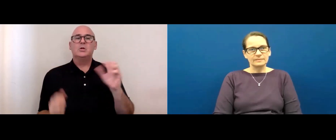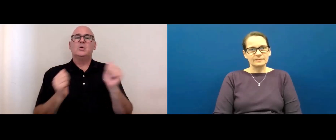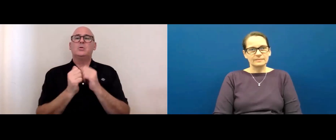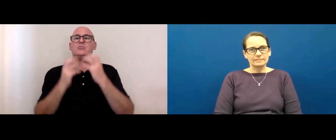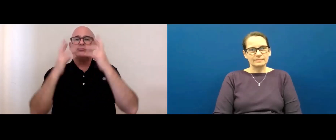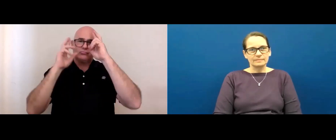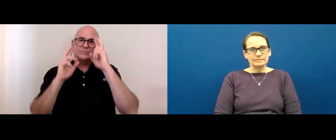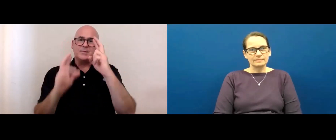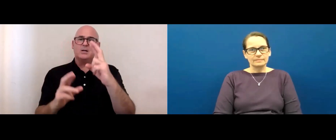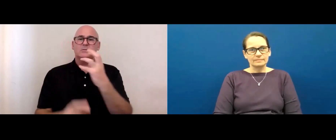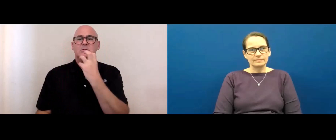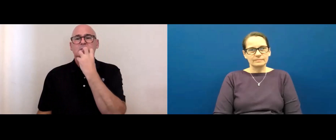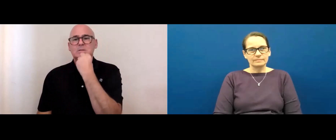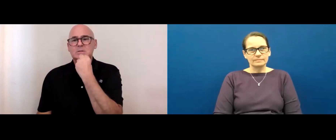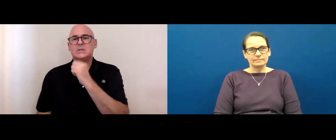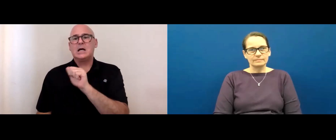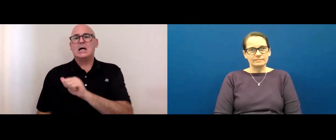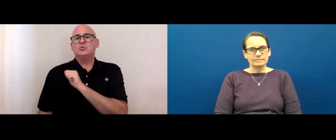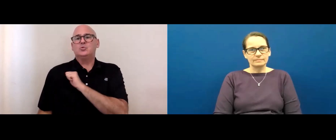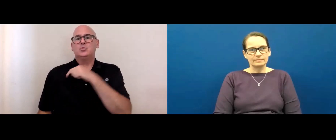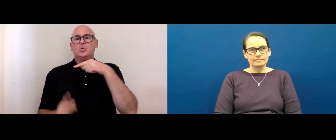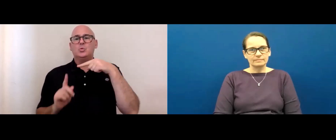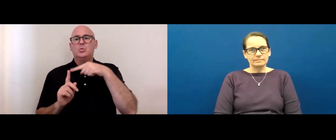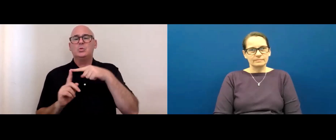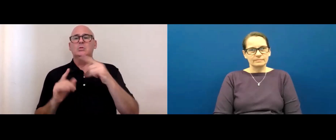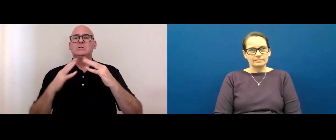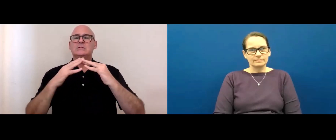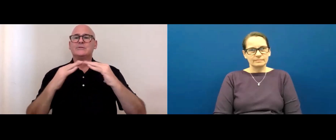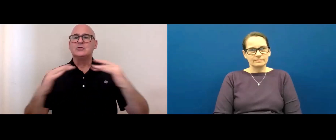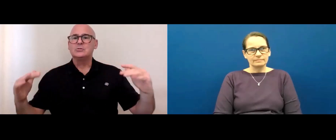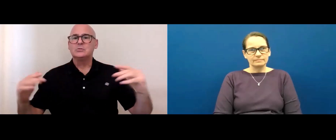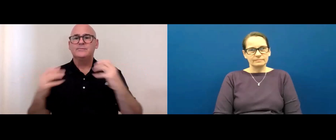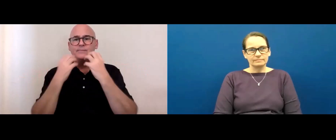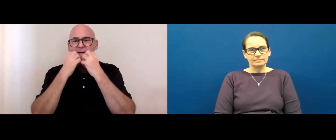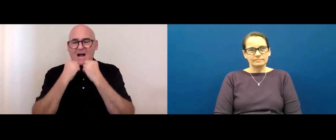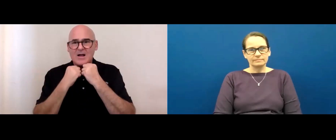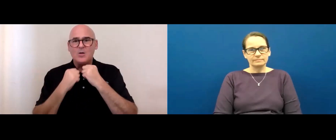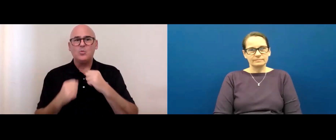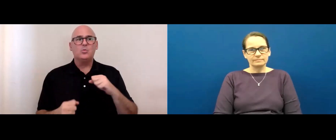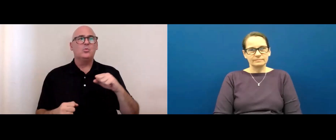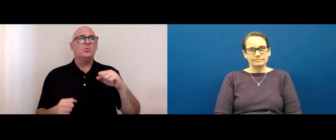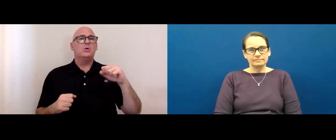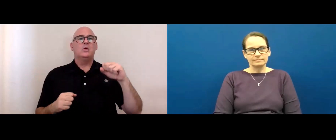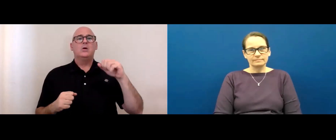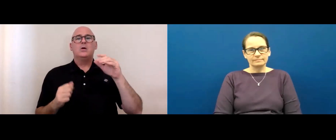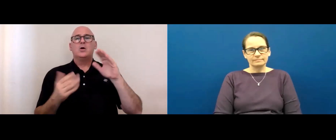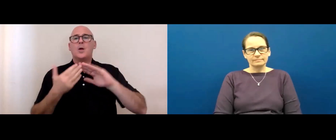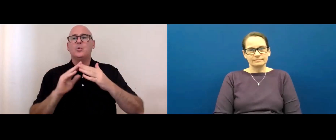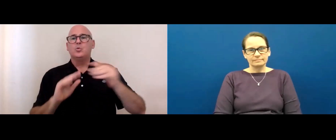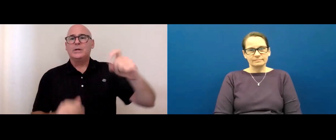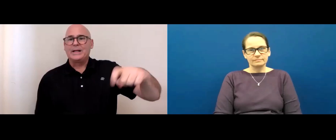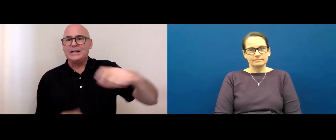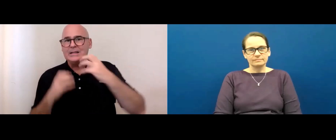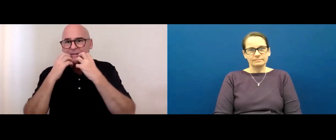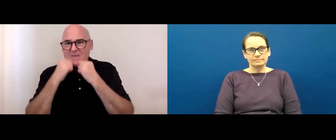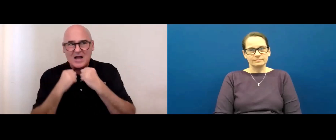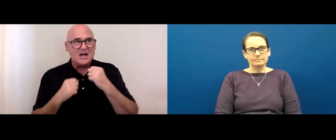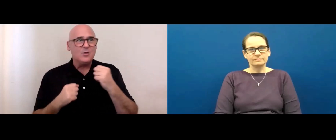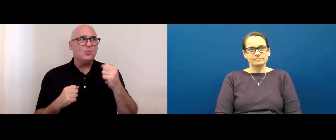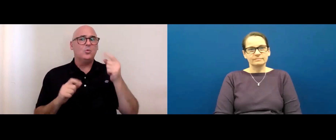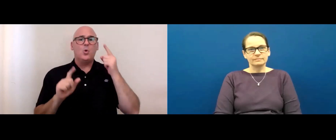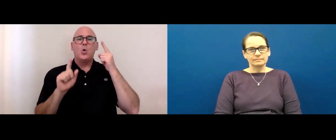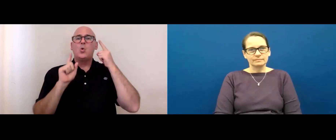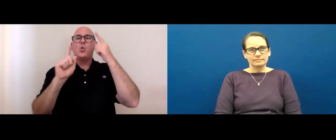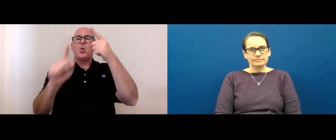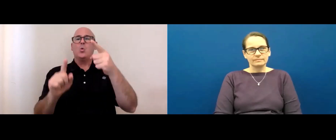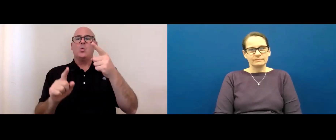all of them and be respectful and have proper attitudes and value the community needs and